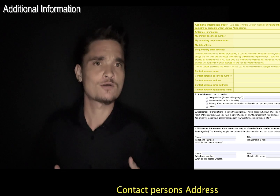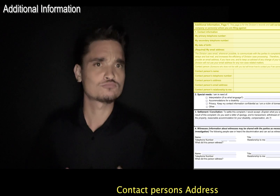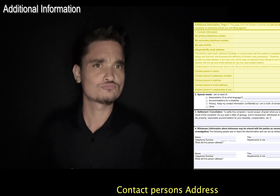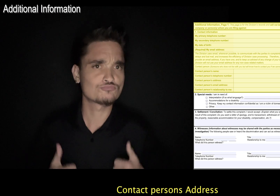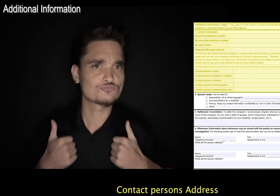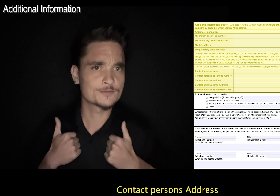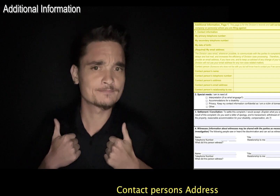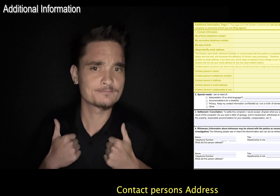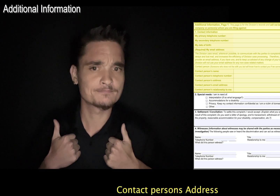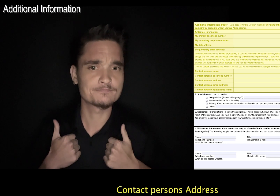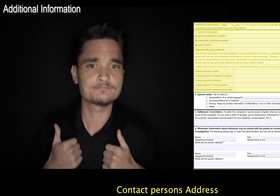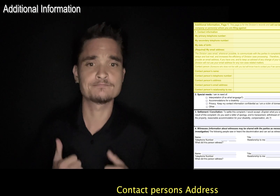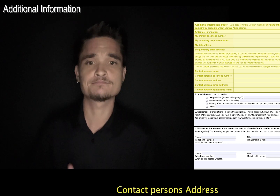Contact persons Address